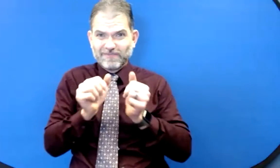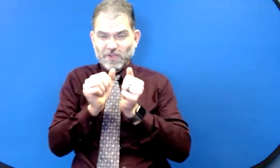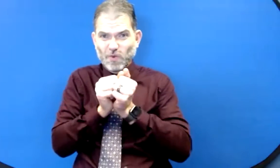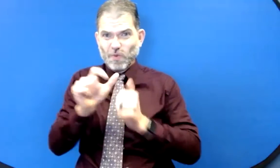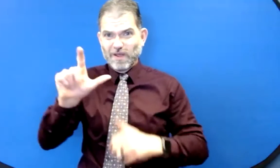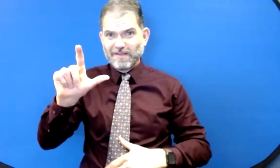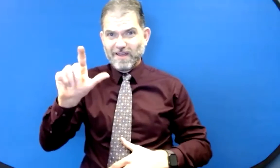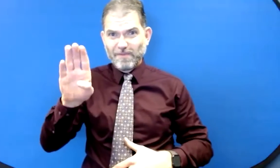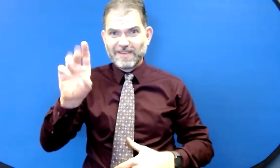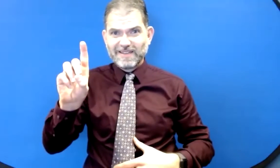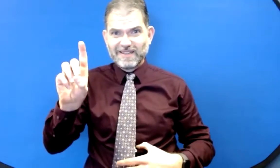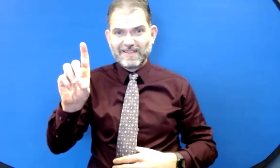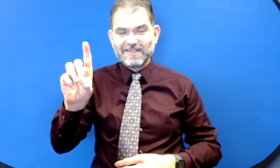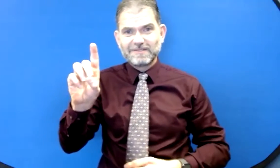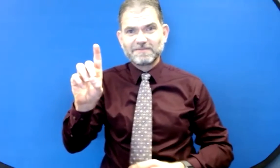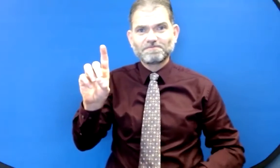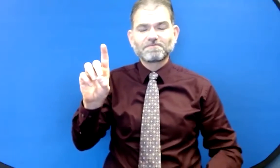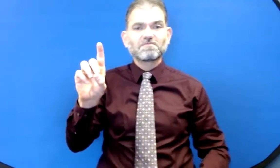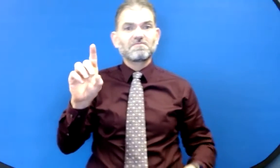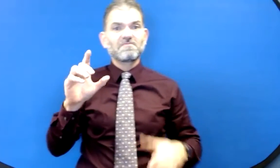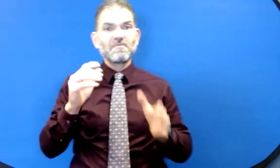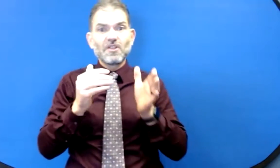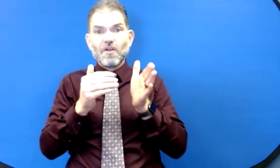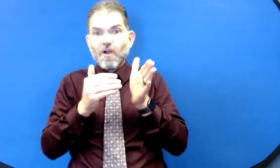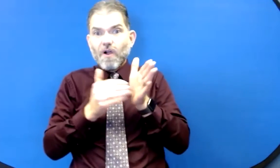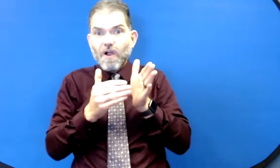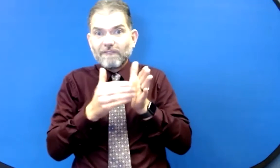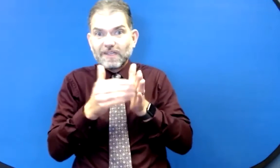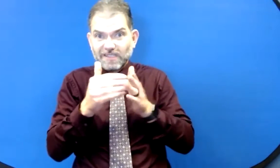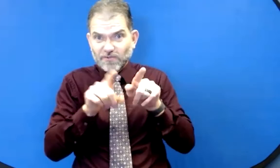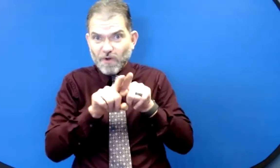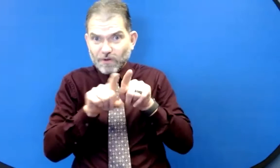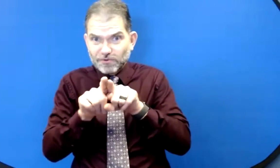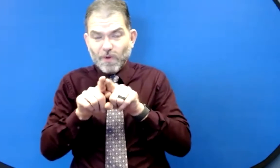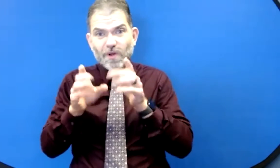ASL Interpreter: and it's quite ASL Interpreter: startling and scary ASL Interpreter: for those individuals.